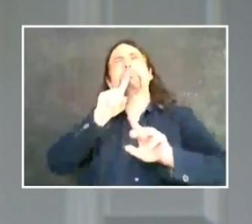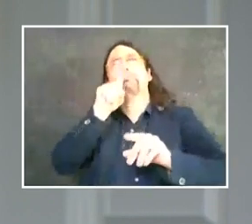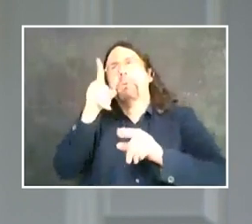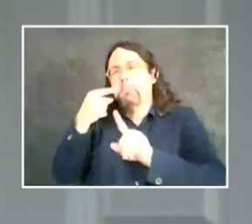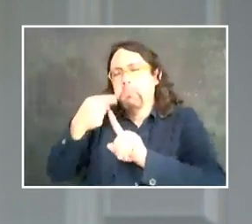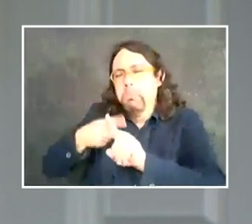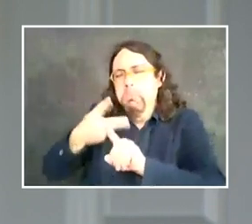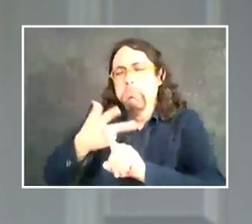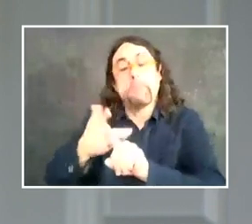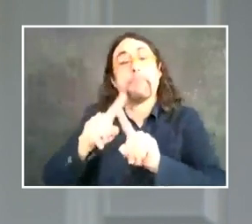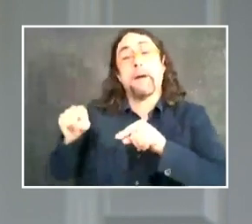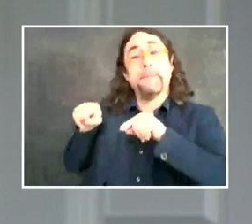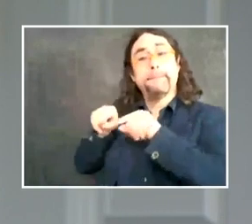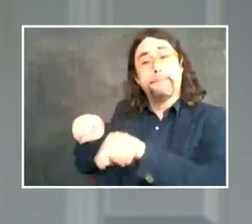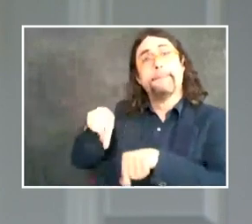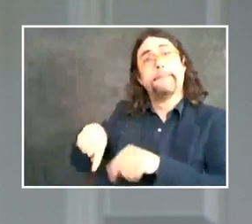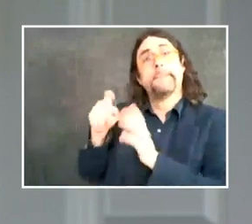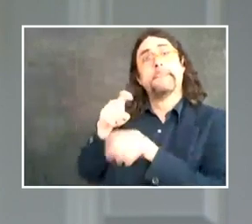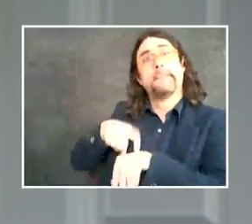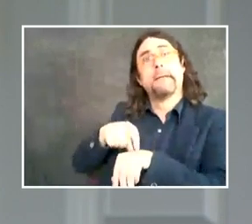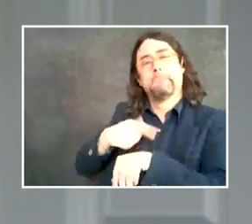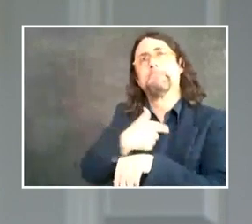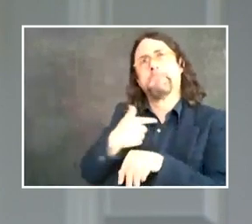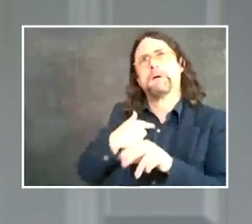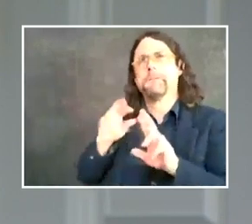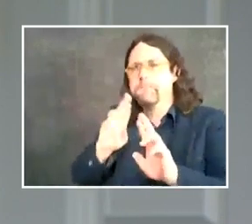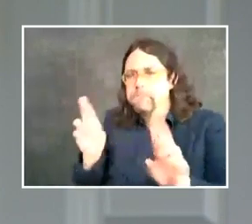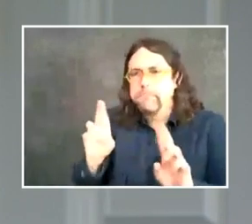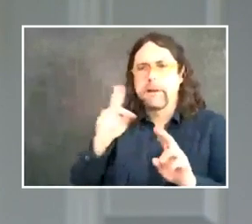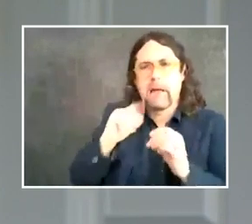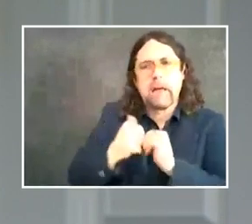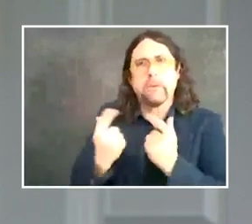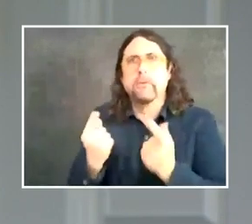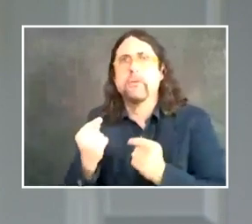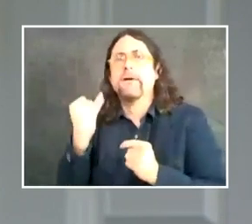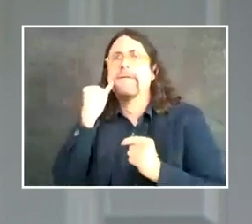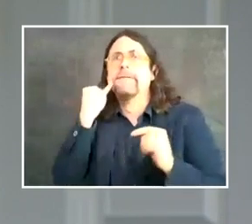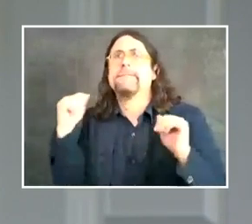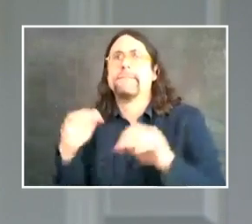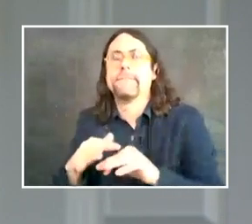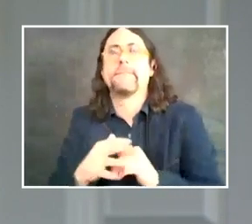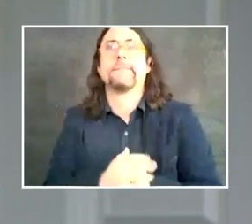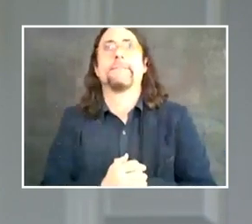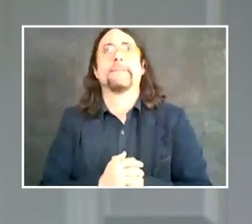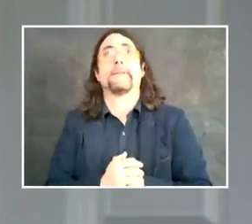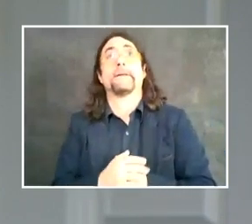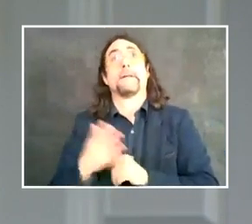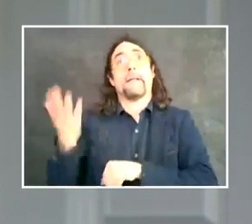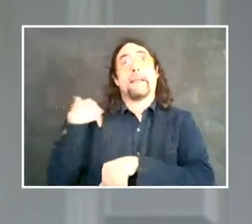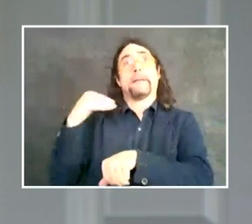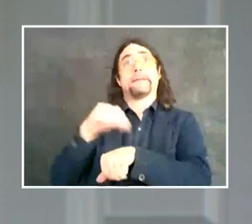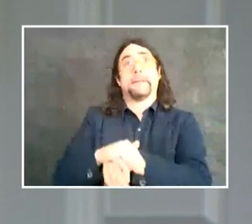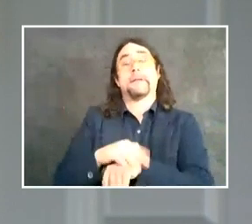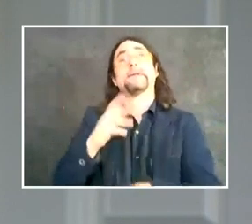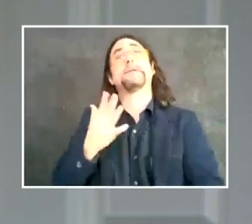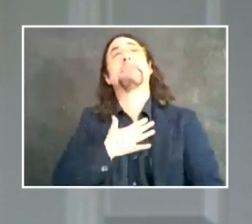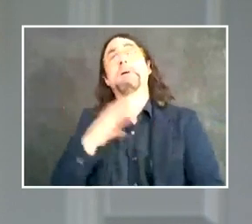SO, AS THE TIME UNFOLDED LAST NIGHT, THERE WAS PROBABLY SEVERAL THOUSAND PEOPLE THAT